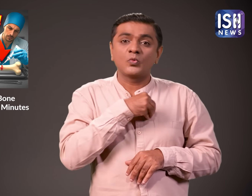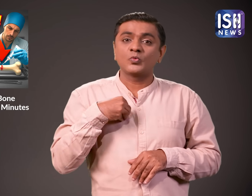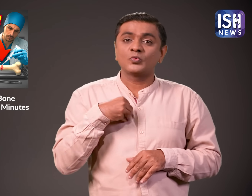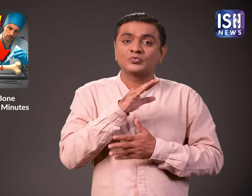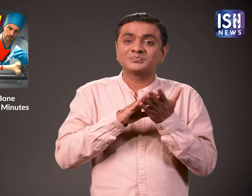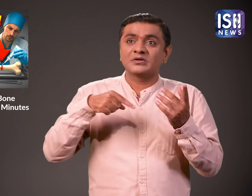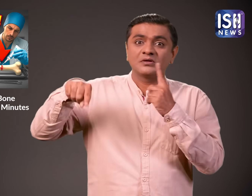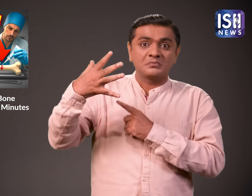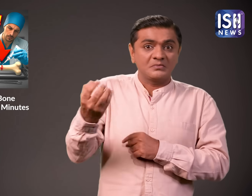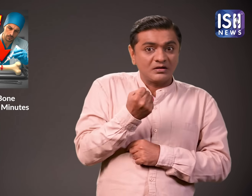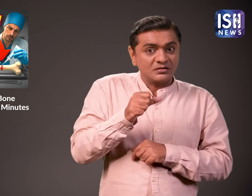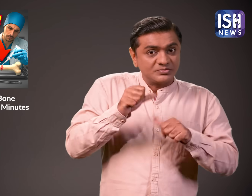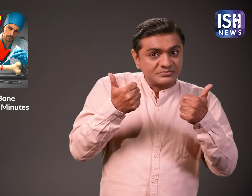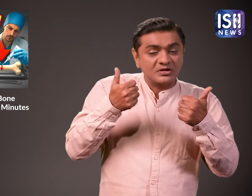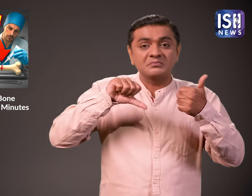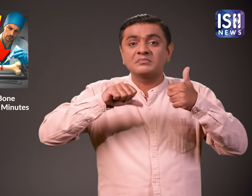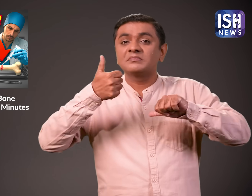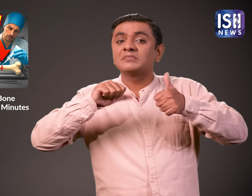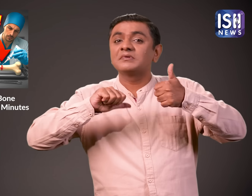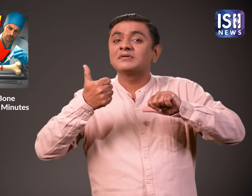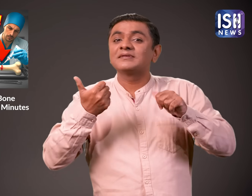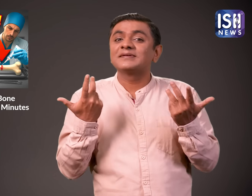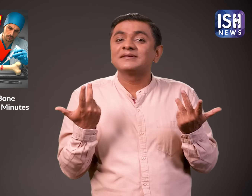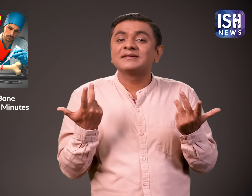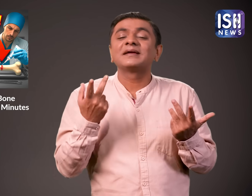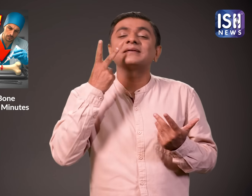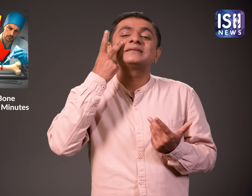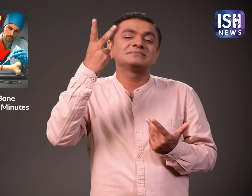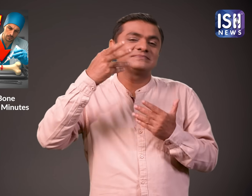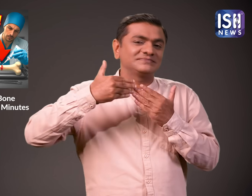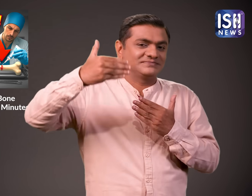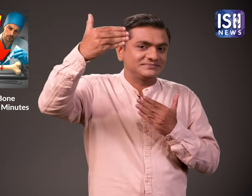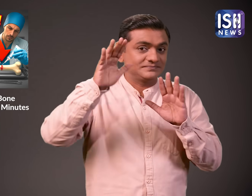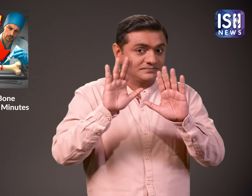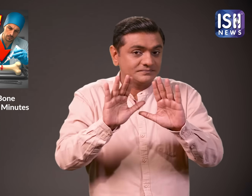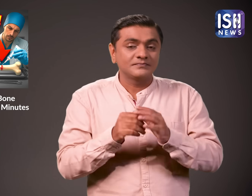It is still uncertain whether hospitals will adopt it or not.